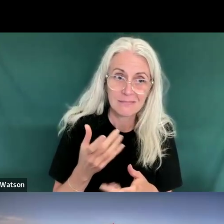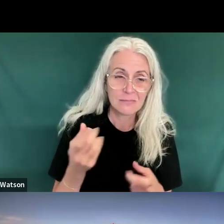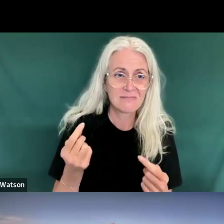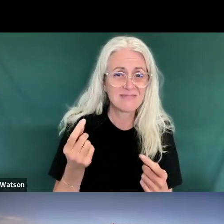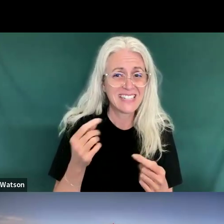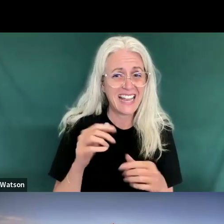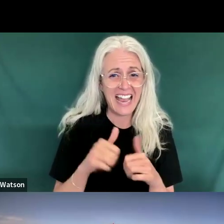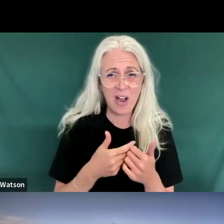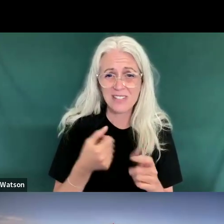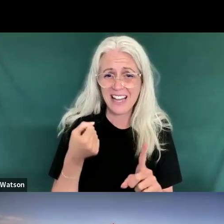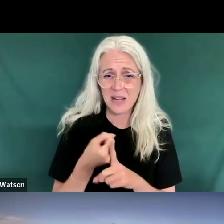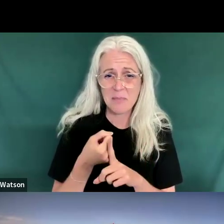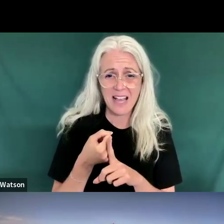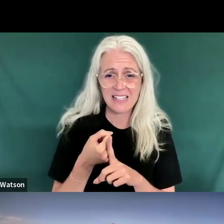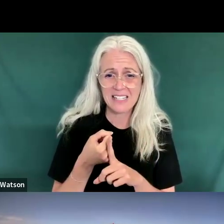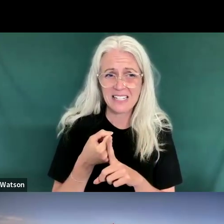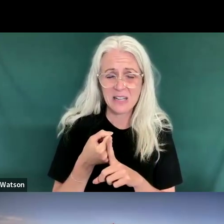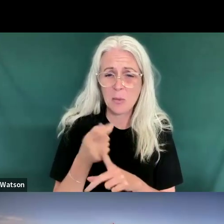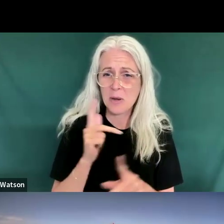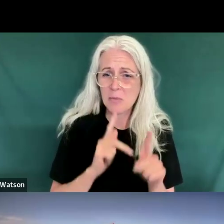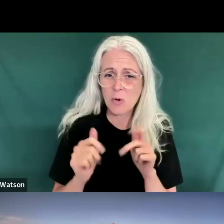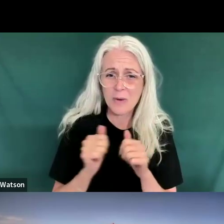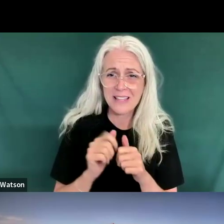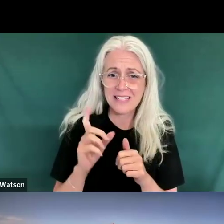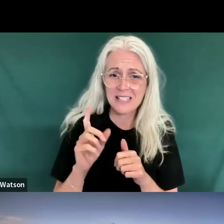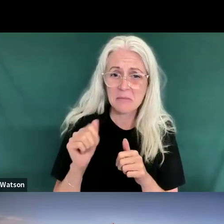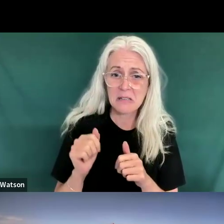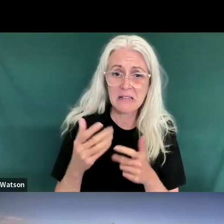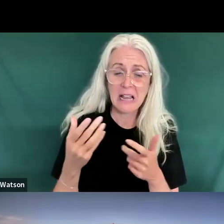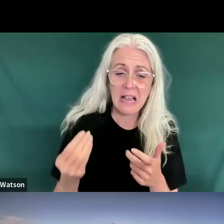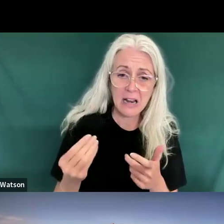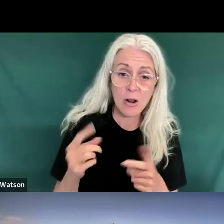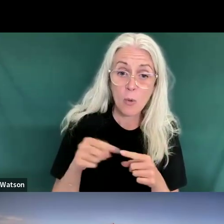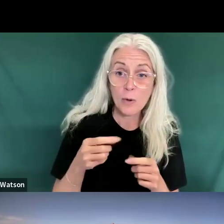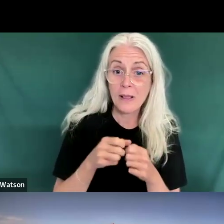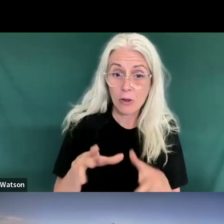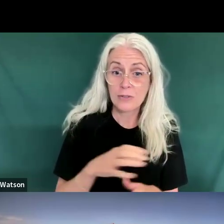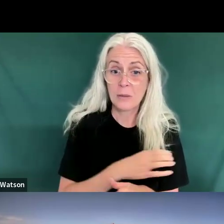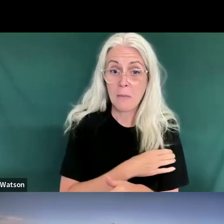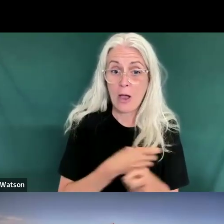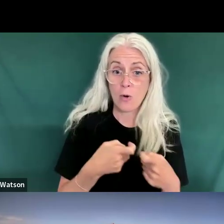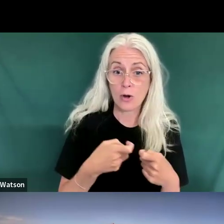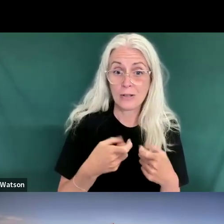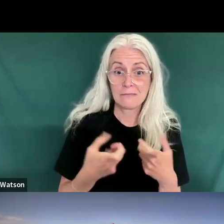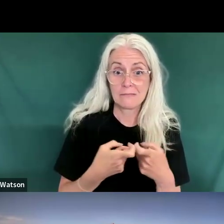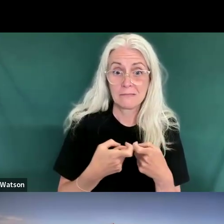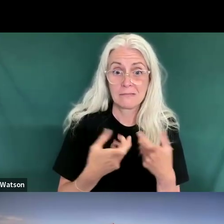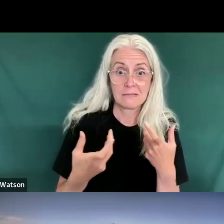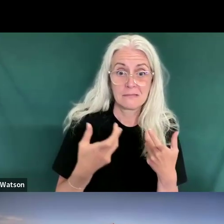how that's impacting, you know, folks with a disability, and yeah, that's… a challenge.